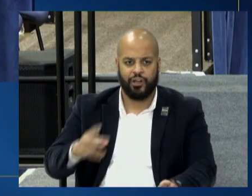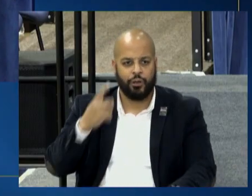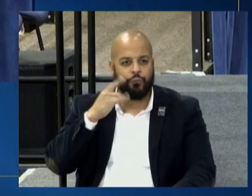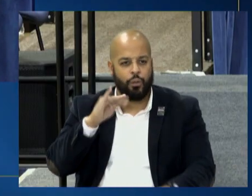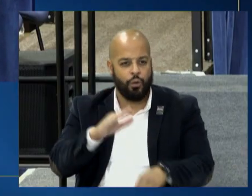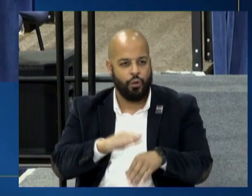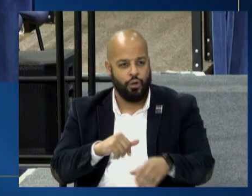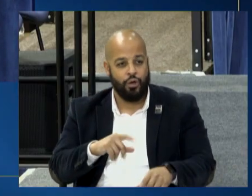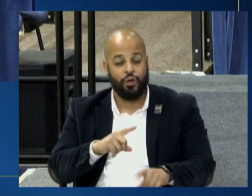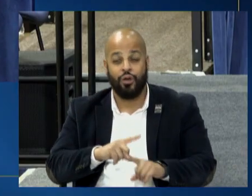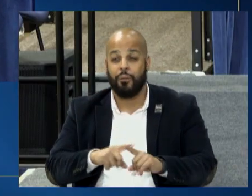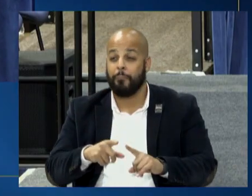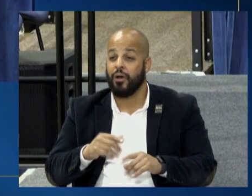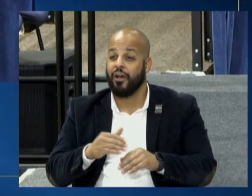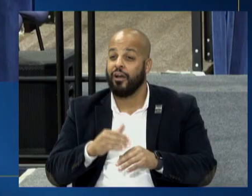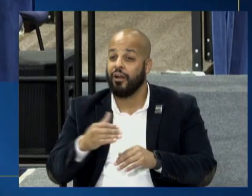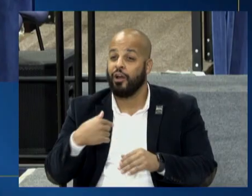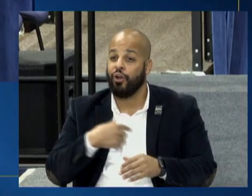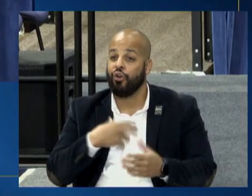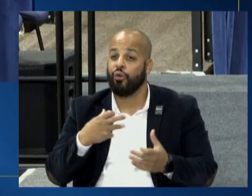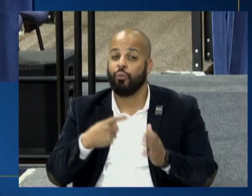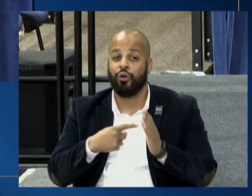But next, we want to be able to show you that it's not just OASH and it's